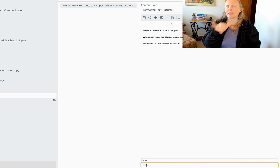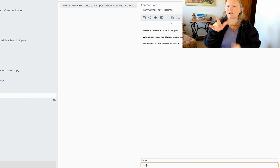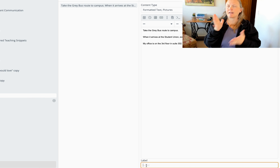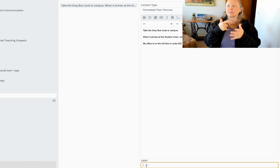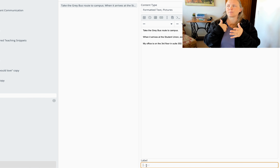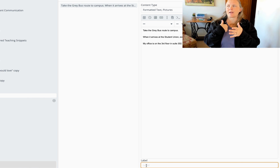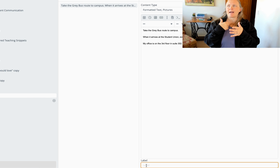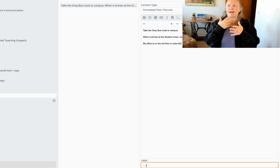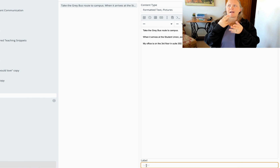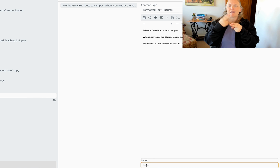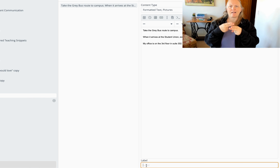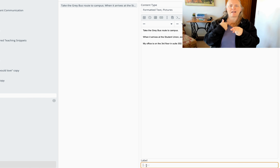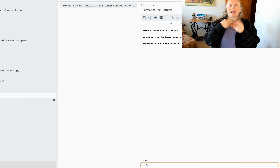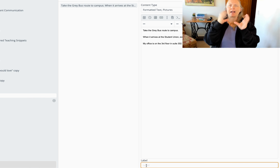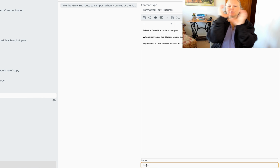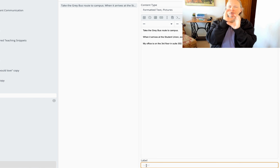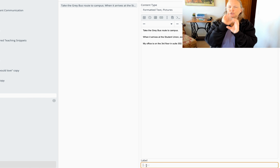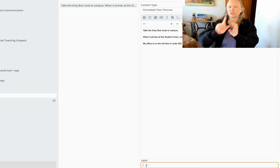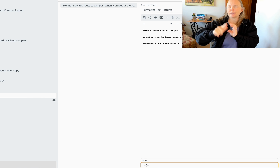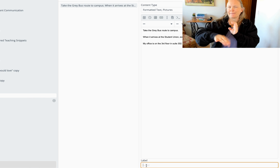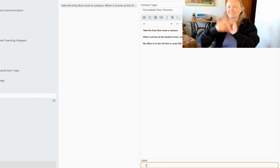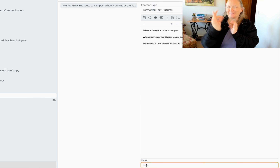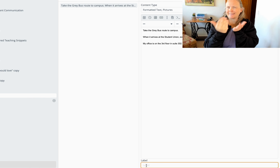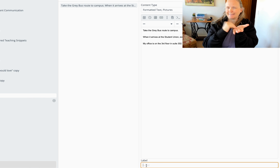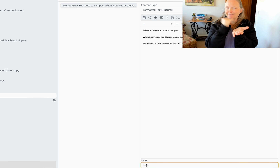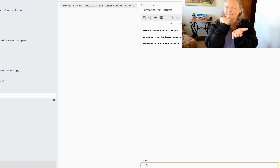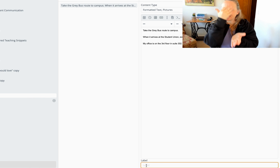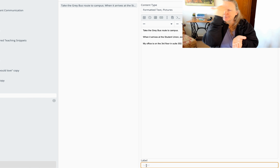This is the name that I call it so that I can find it later.